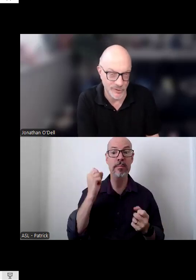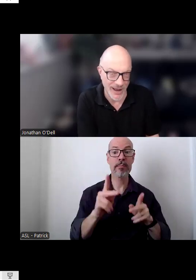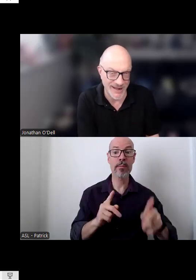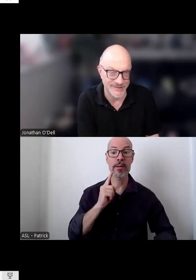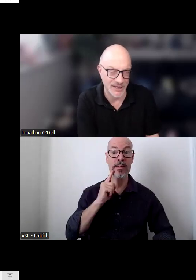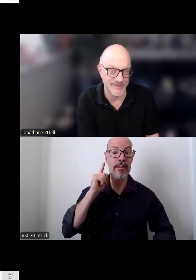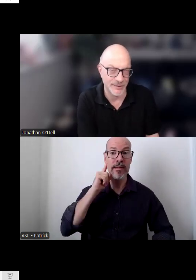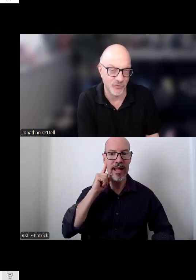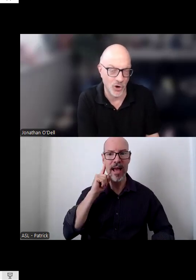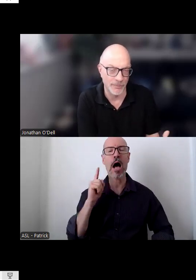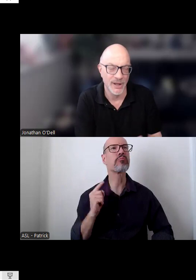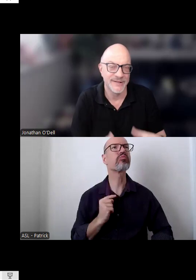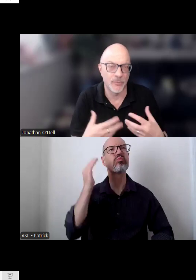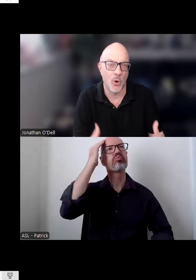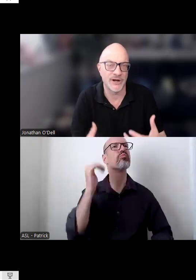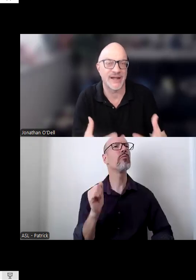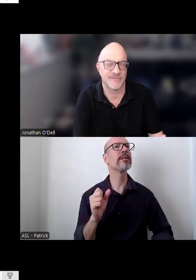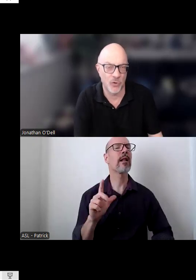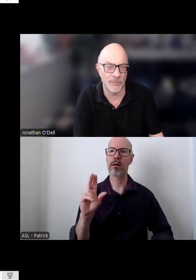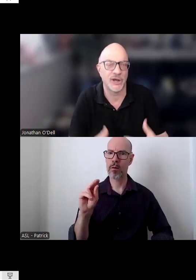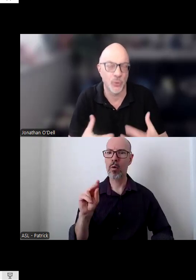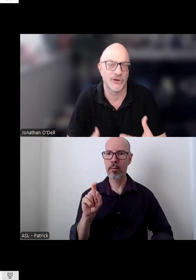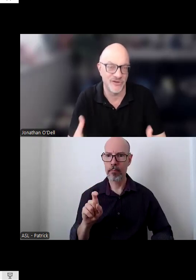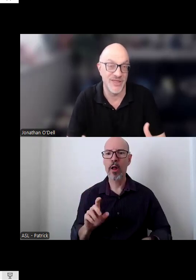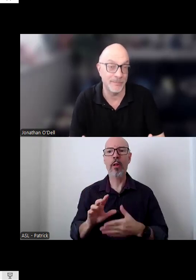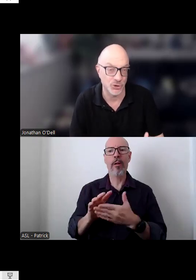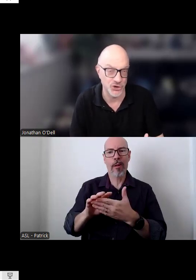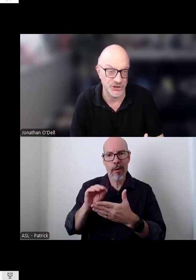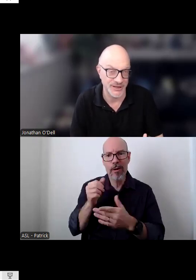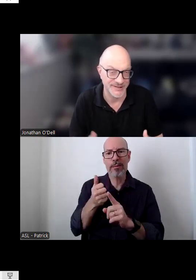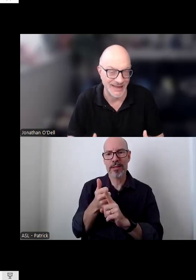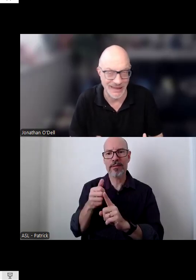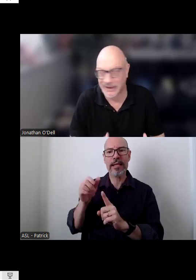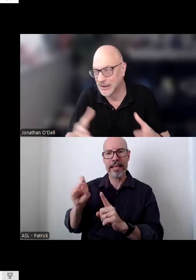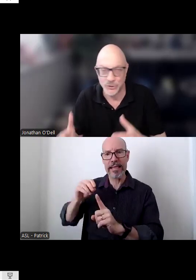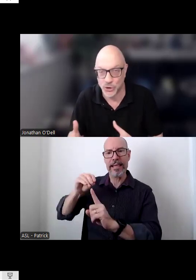Deaf people themselves have to be exposed to ASL in some form, some organized form in order for